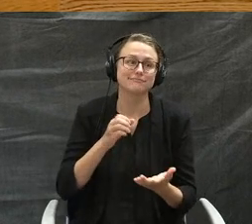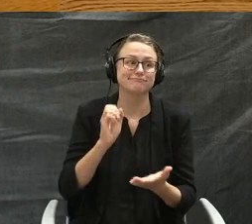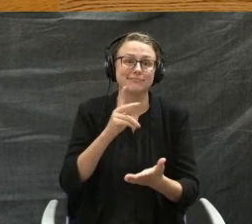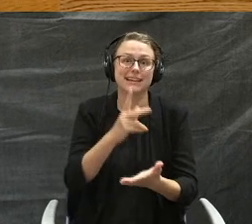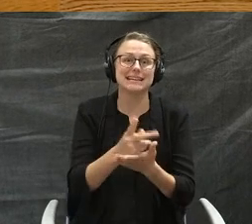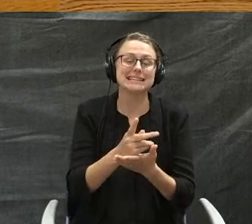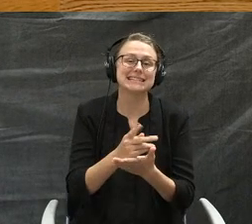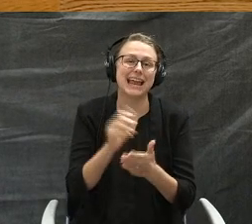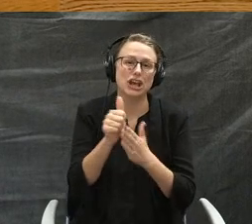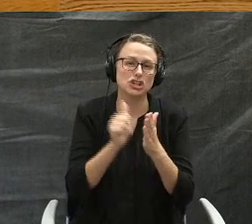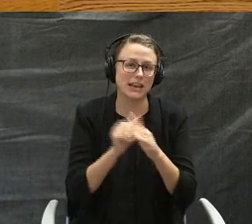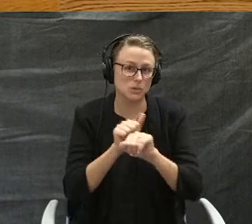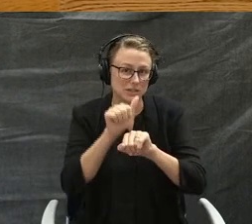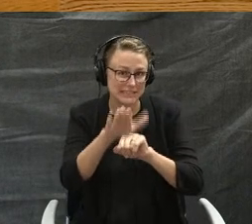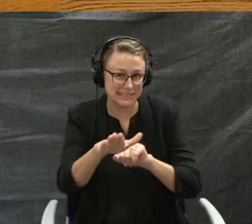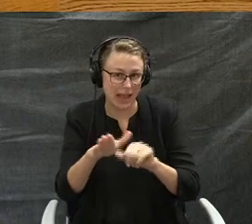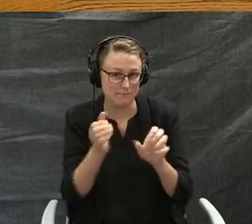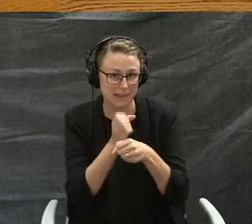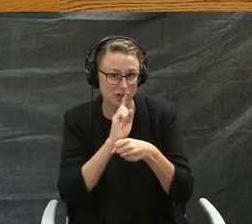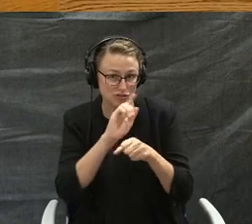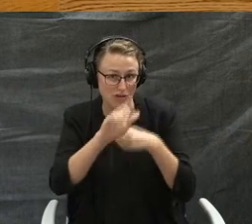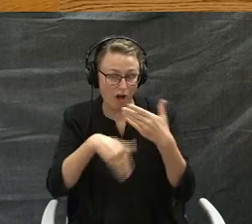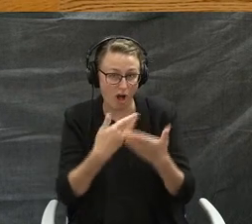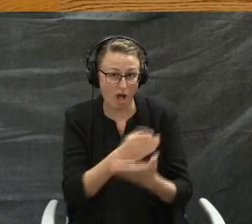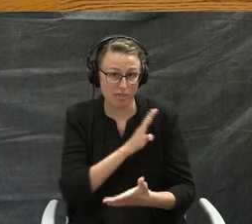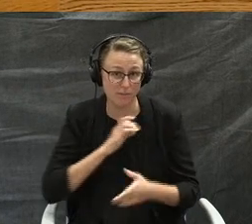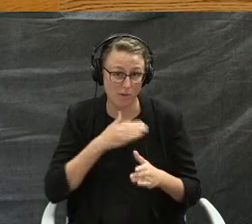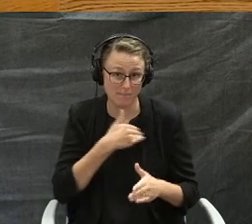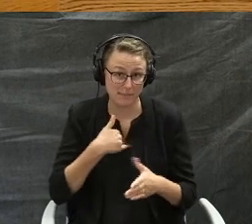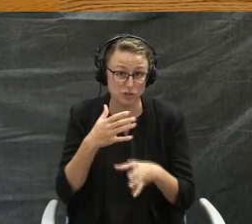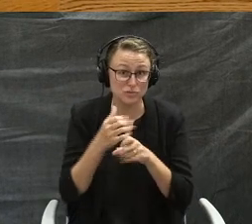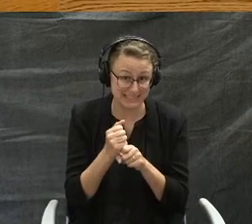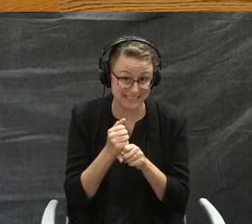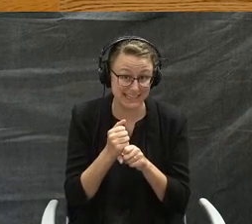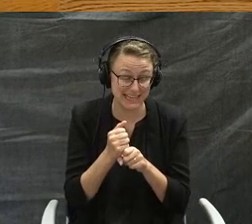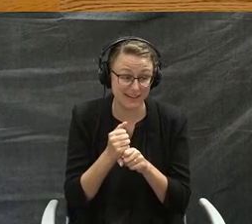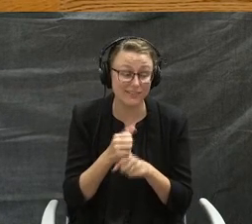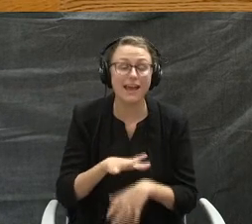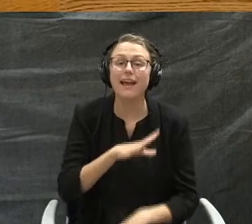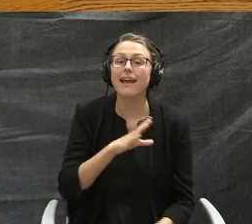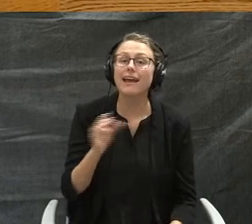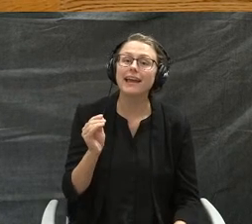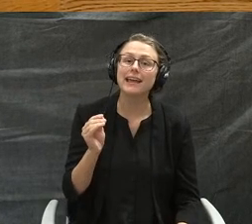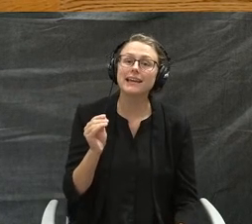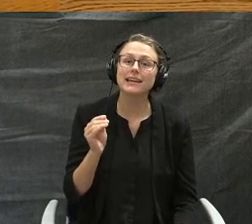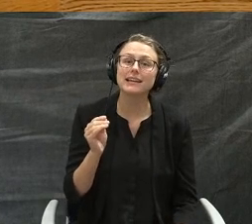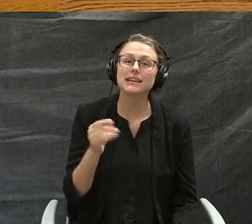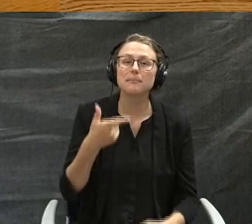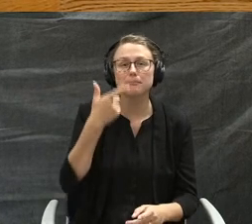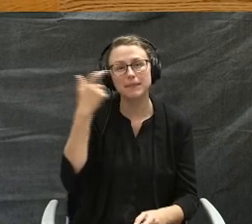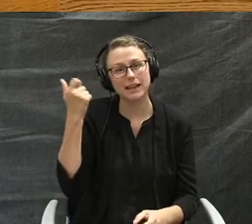you earlier today. So just want to make sure all the board members have received that. And then, In addition, due to the